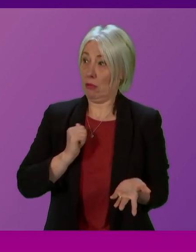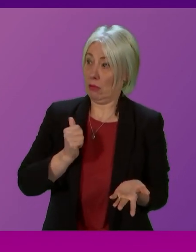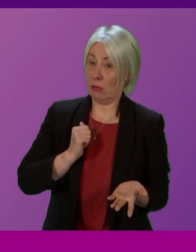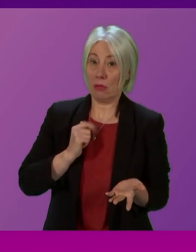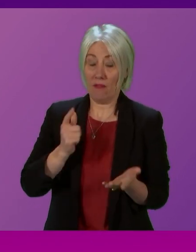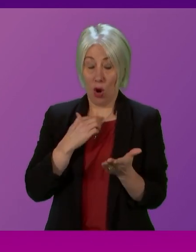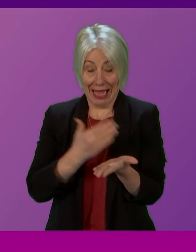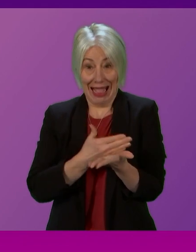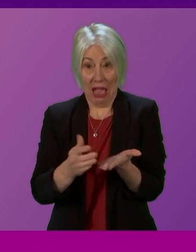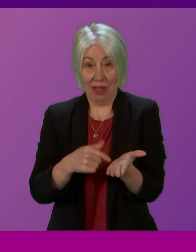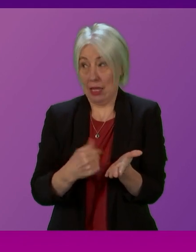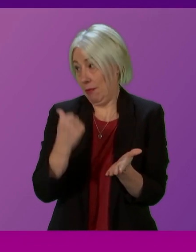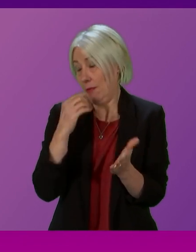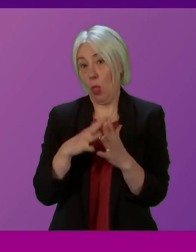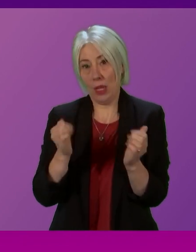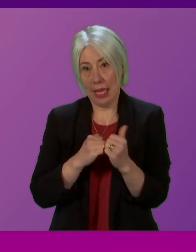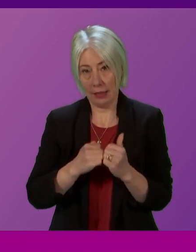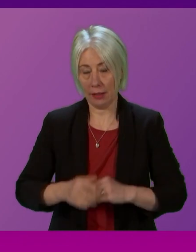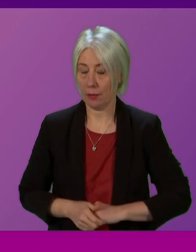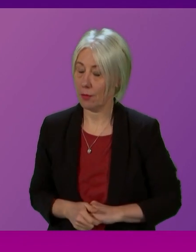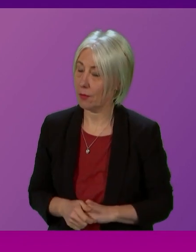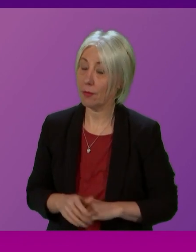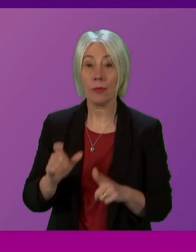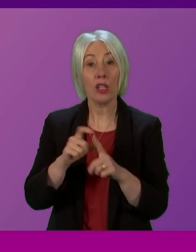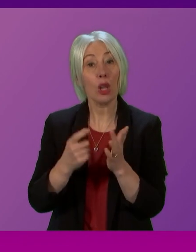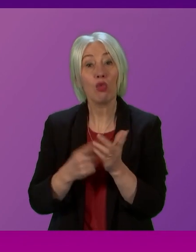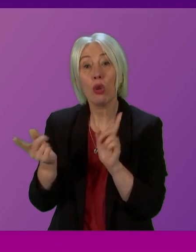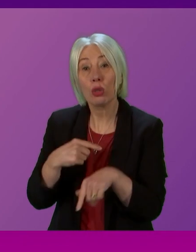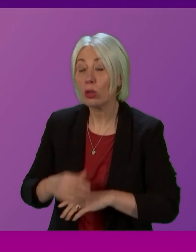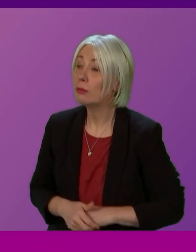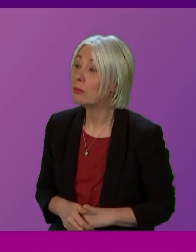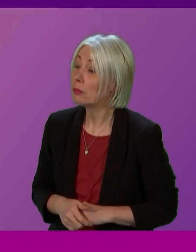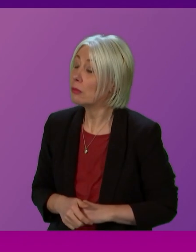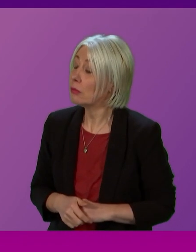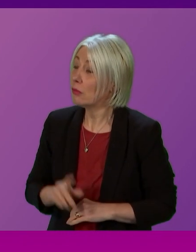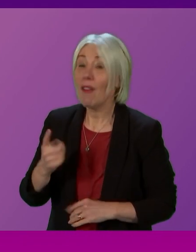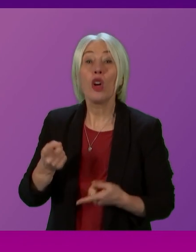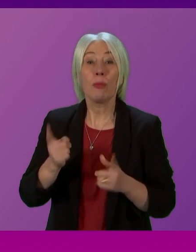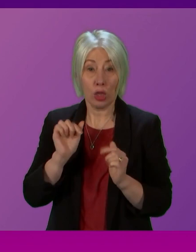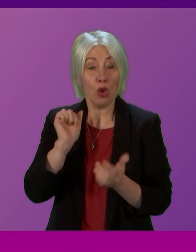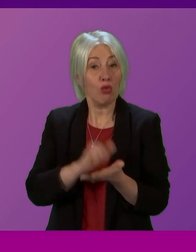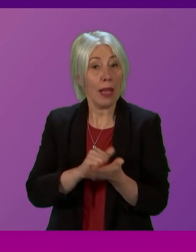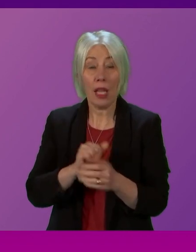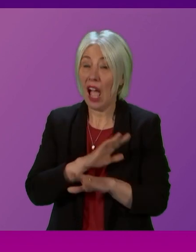clarity at the weekend. The First Minister is right to say that I have not mentioned the Gender Recognition